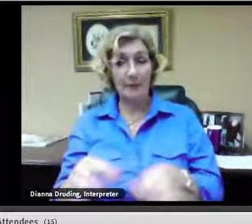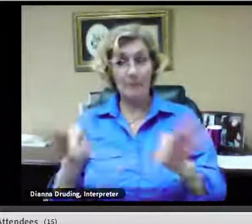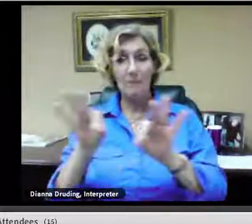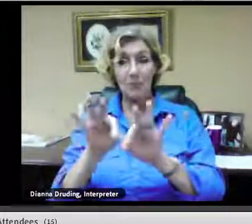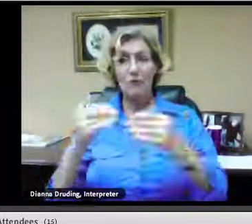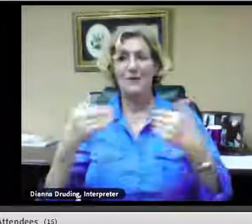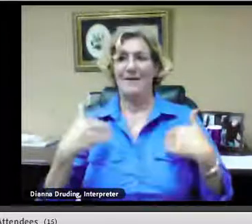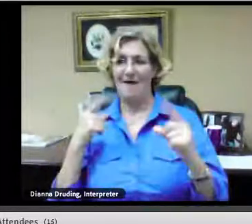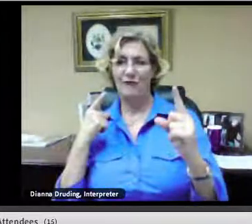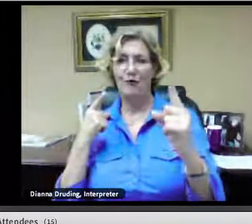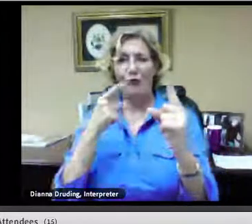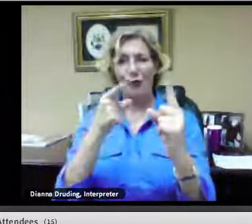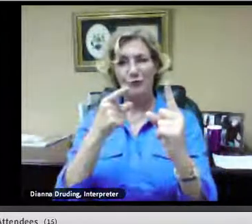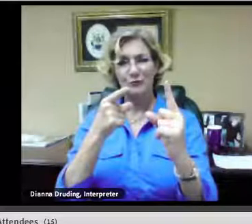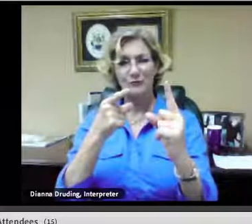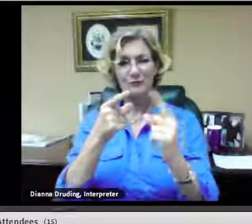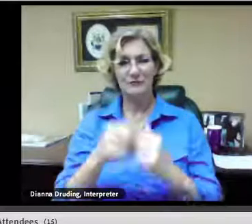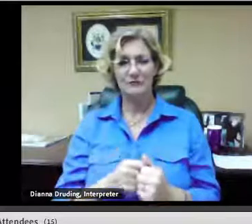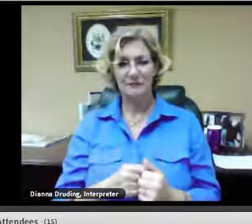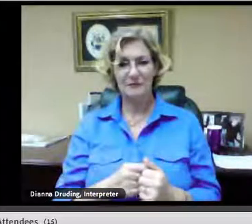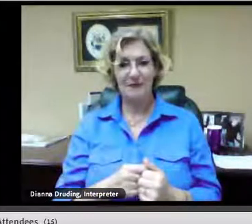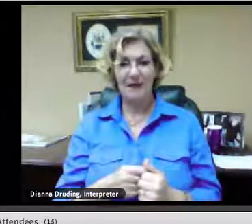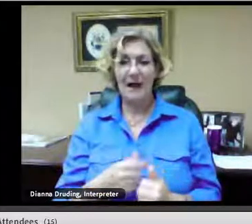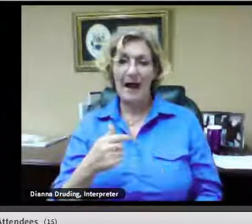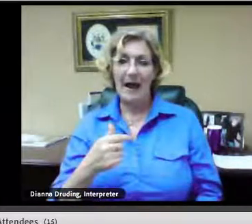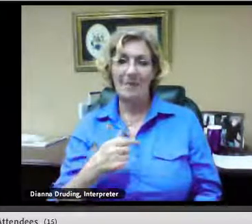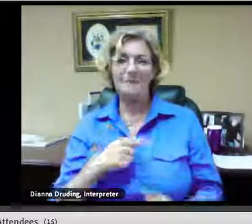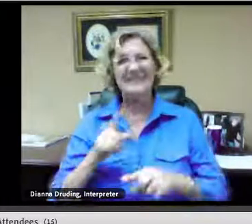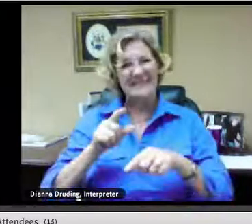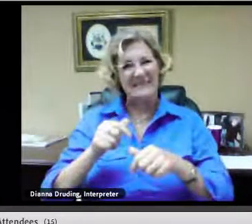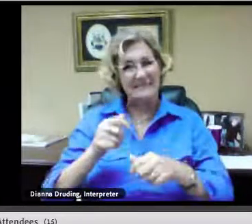I just...You know, it's very difficult. I think sometimes we can get...